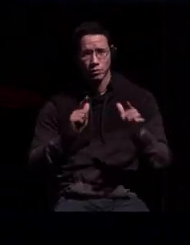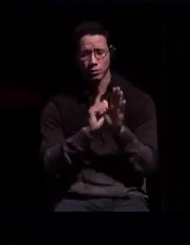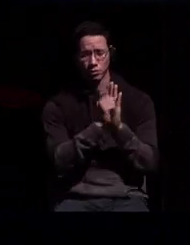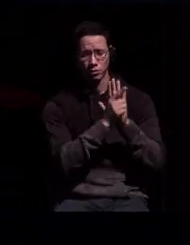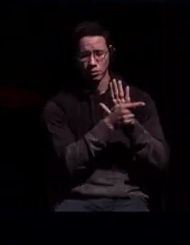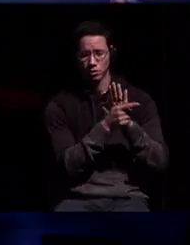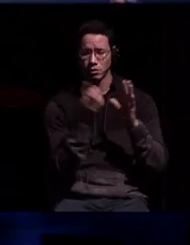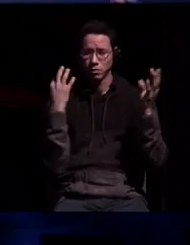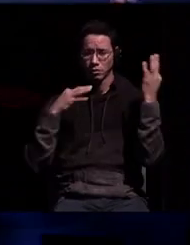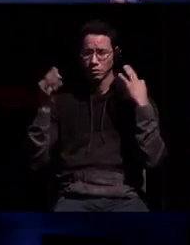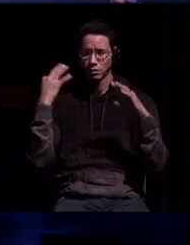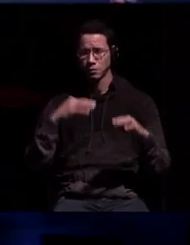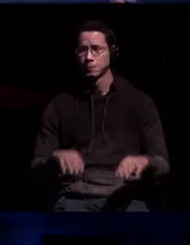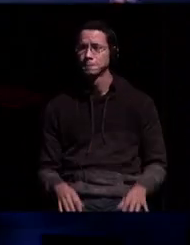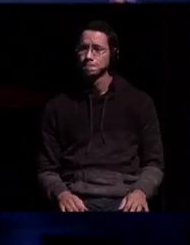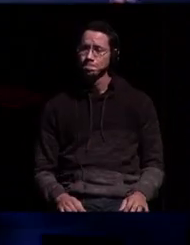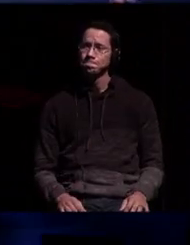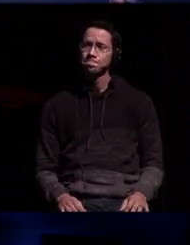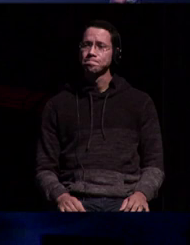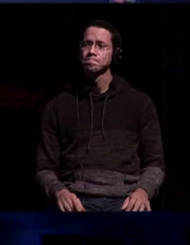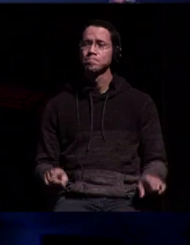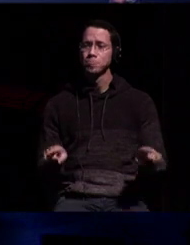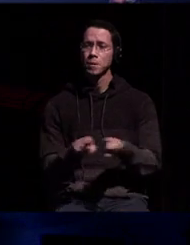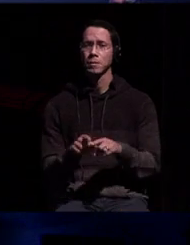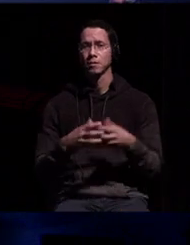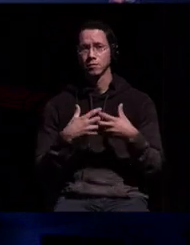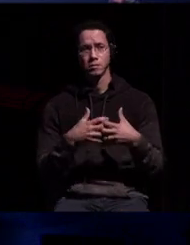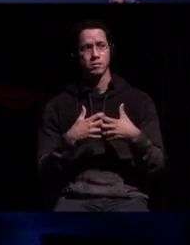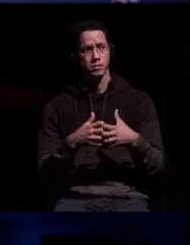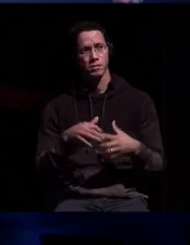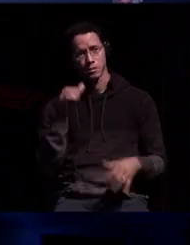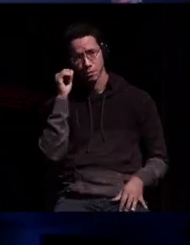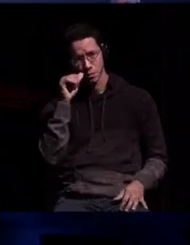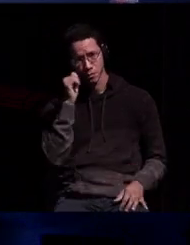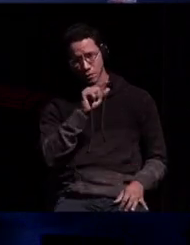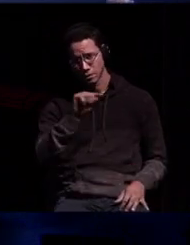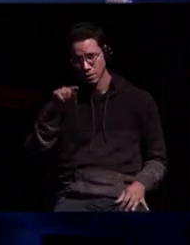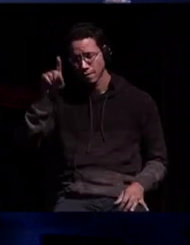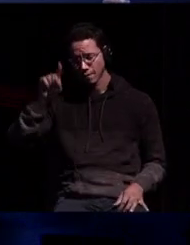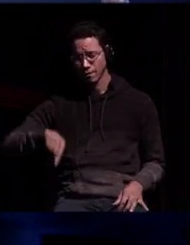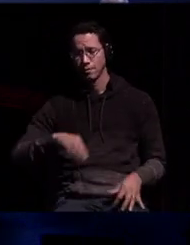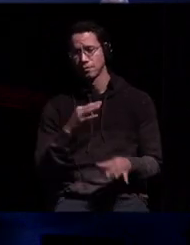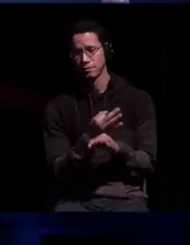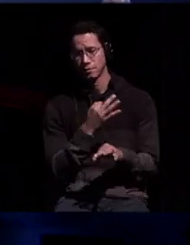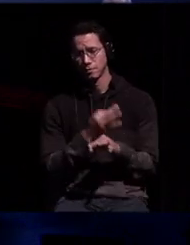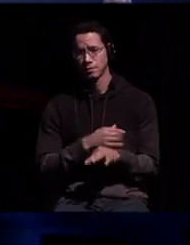And there is also the instrumentalization of women, There is a budgetary-based resistance.